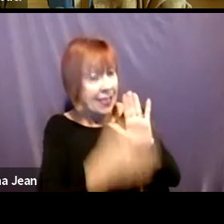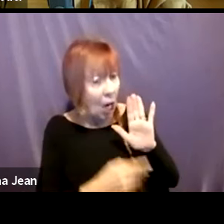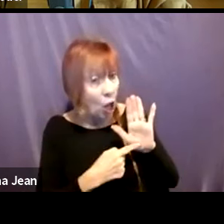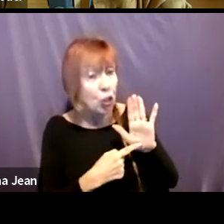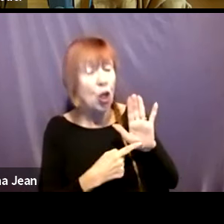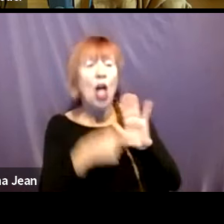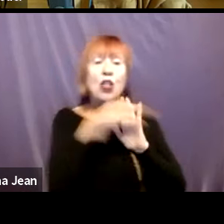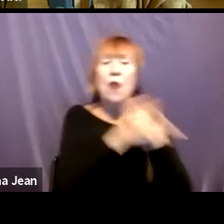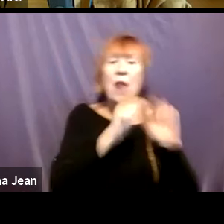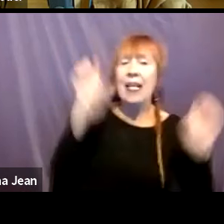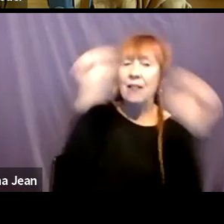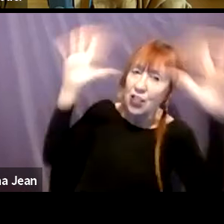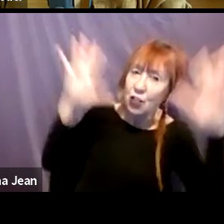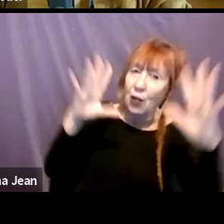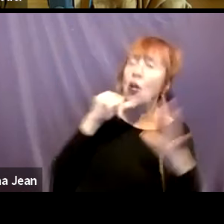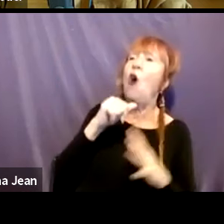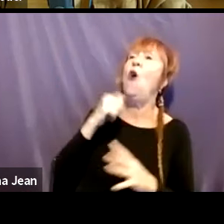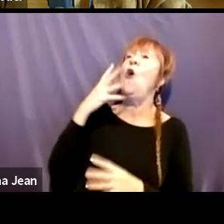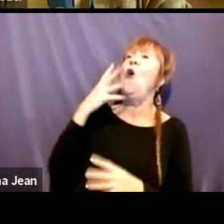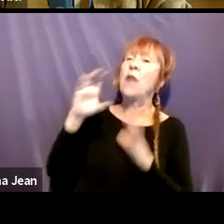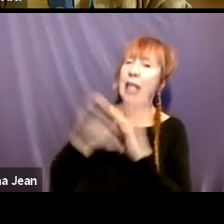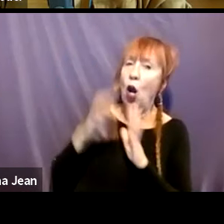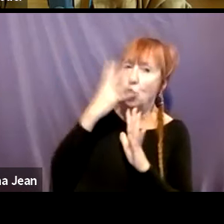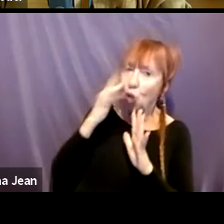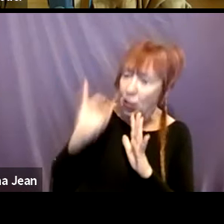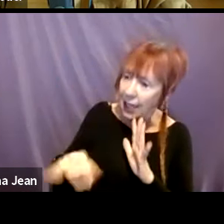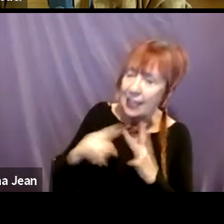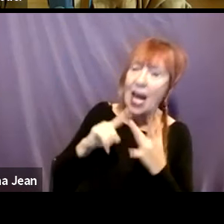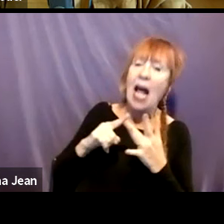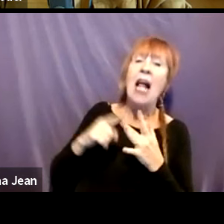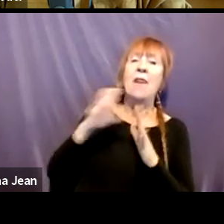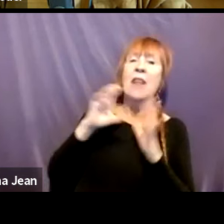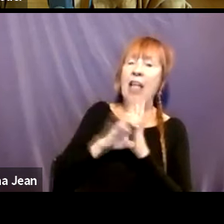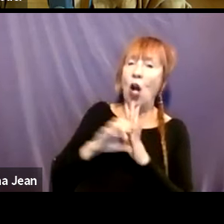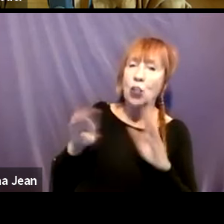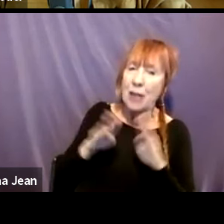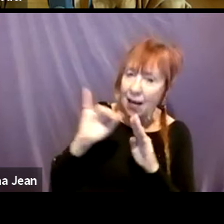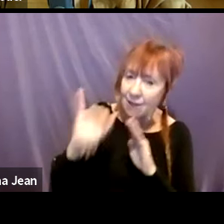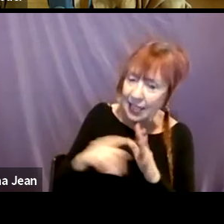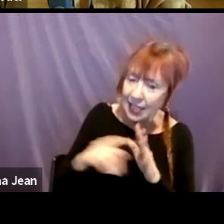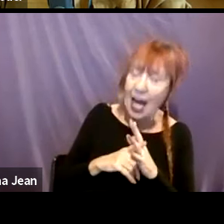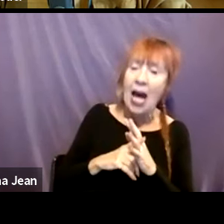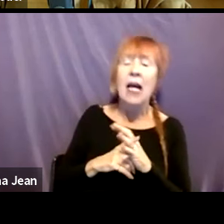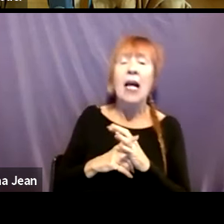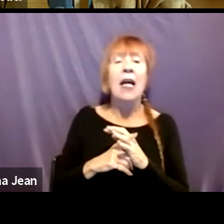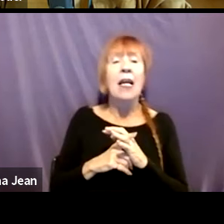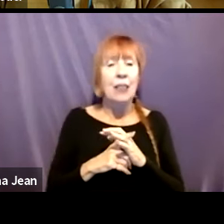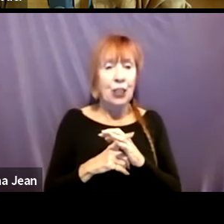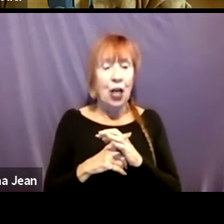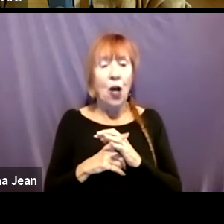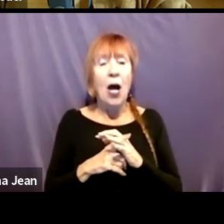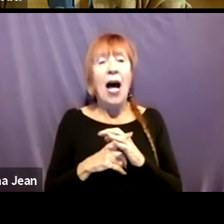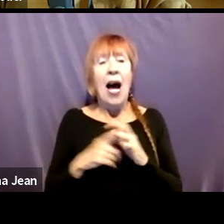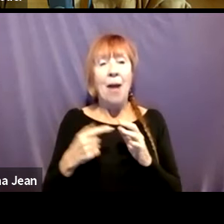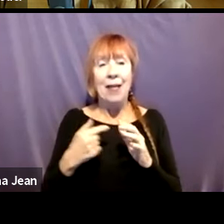You know, I do memorize my note cards just so I can talk faster, (Kourtney chuckling)